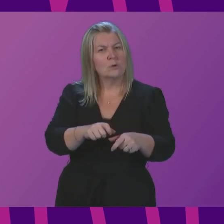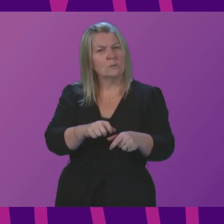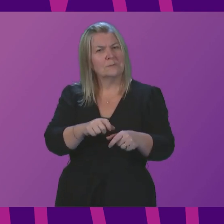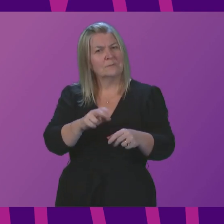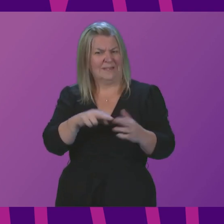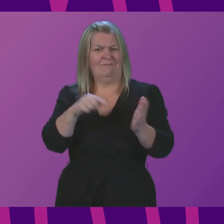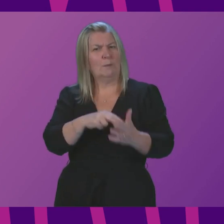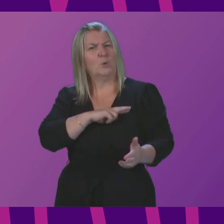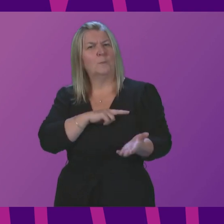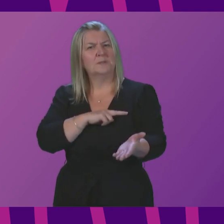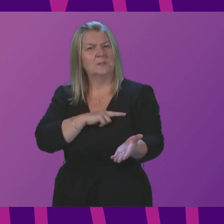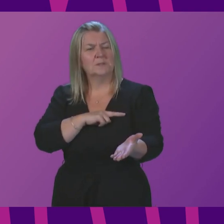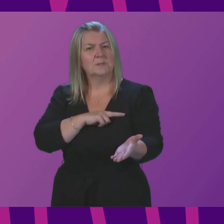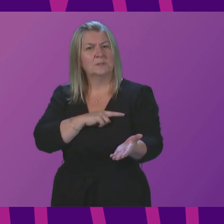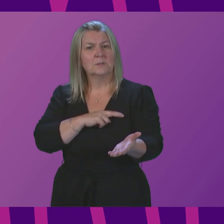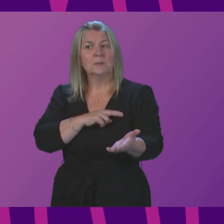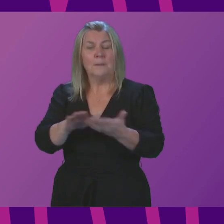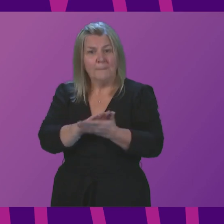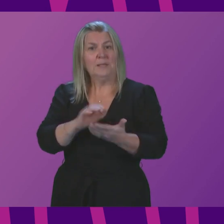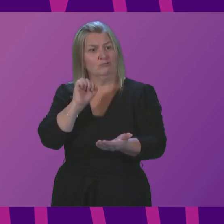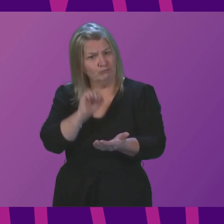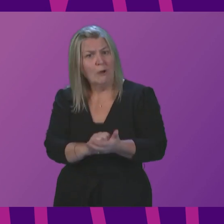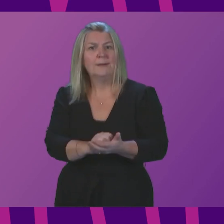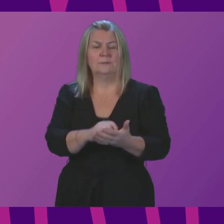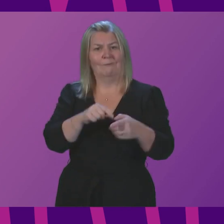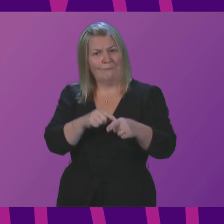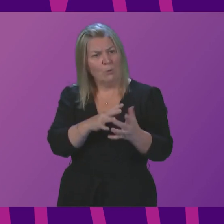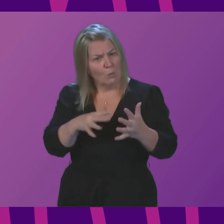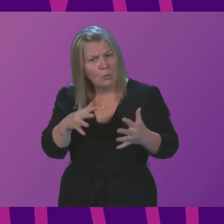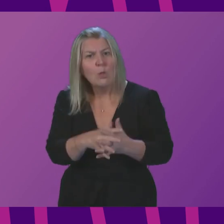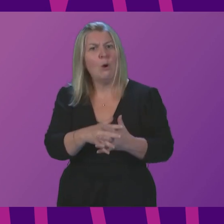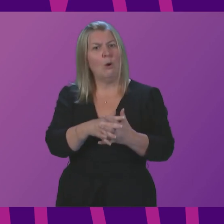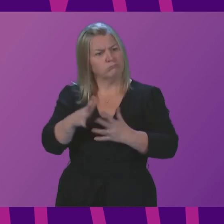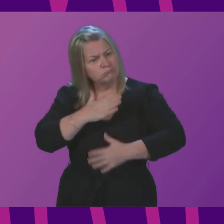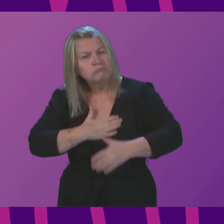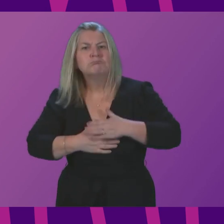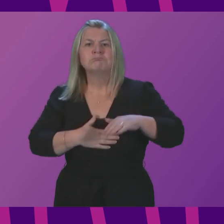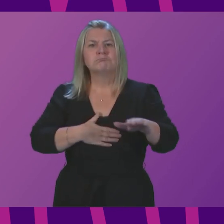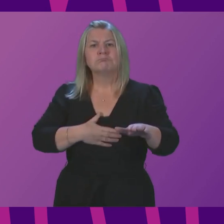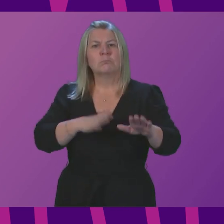on environmental justice and fulfil our moral and legal obligations not to export our pollution